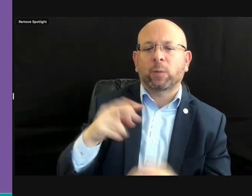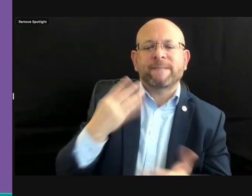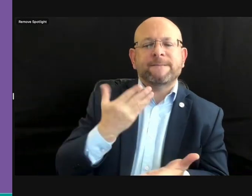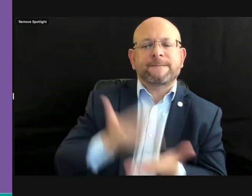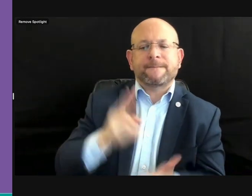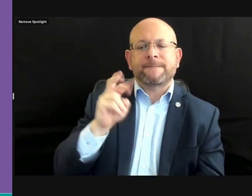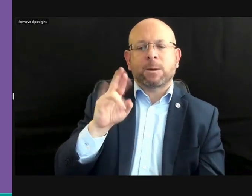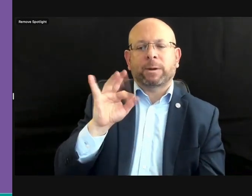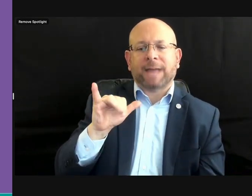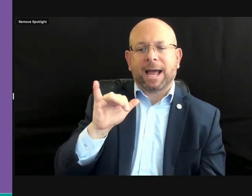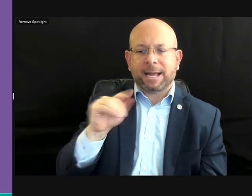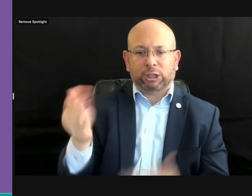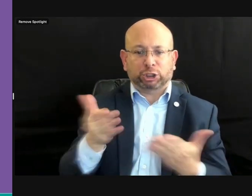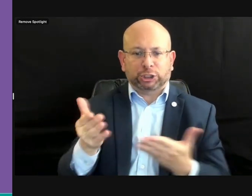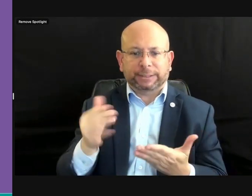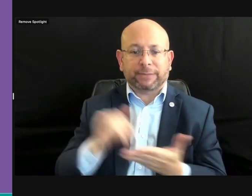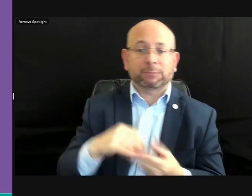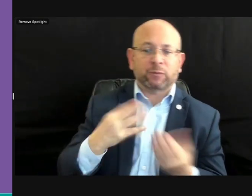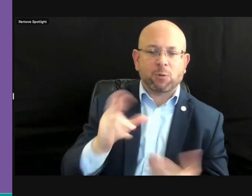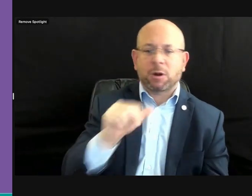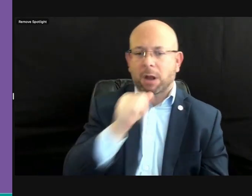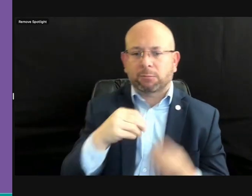the services that are being provided or not being provided.